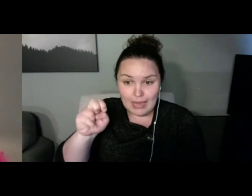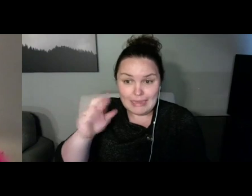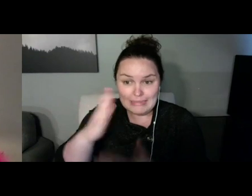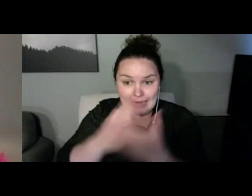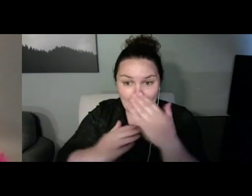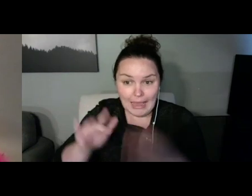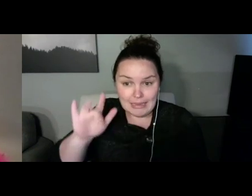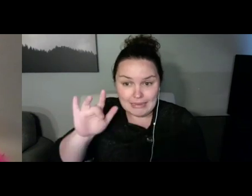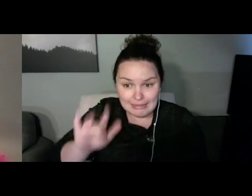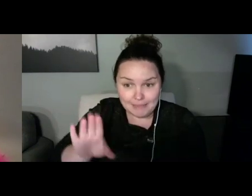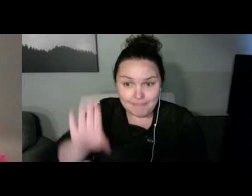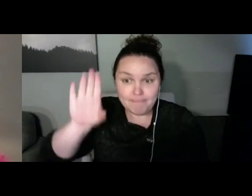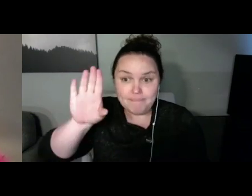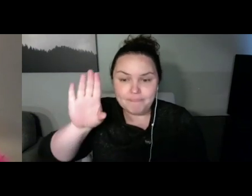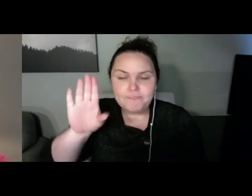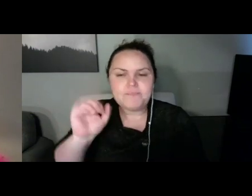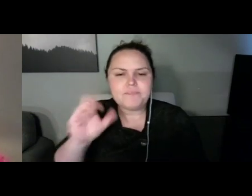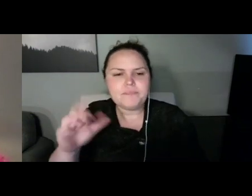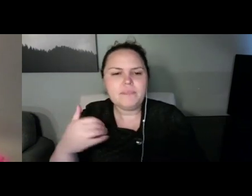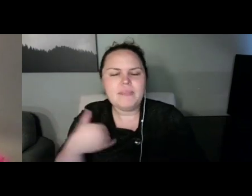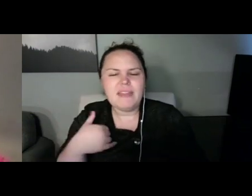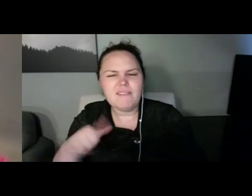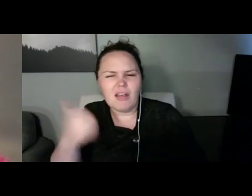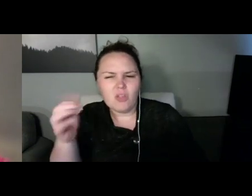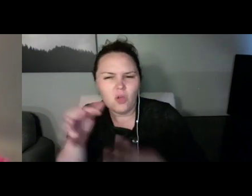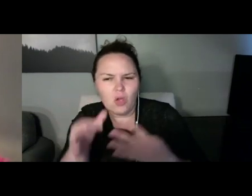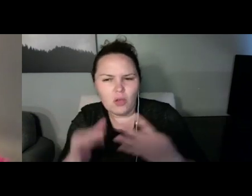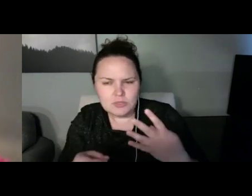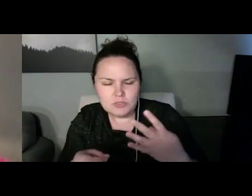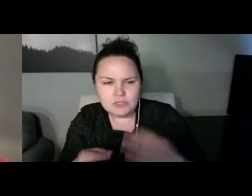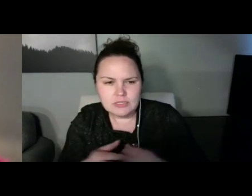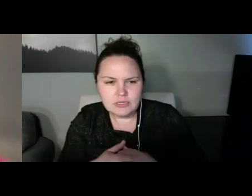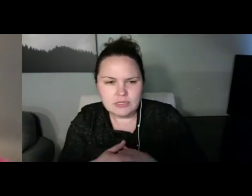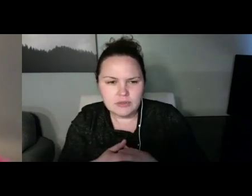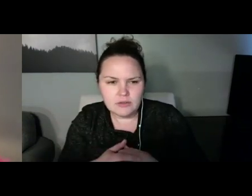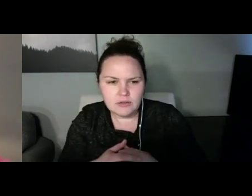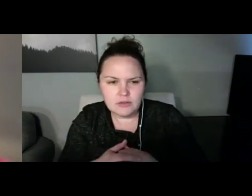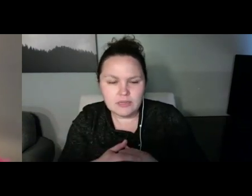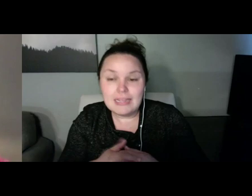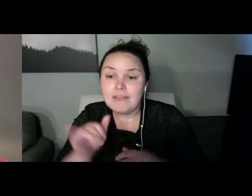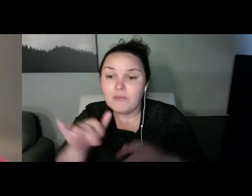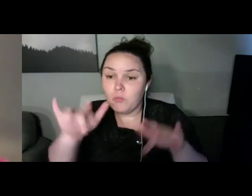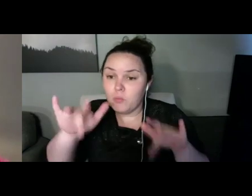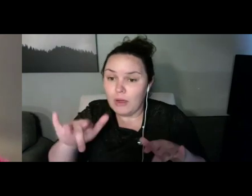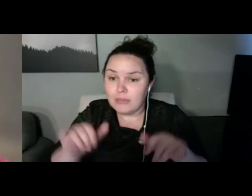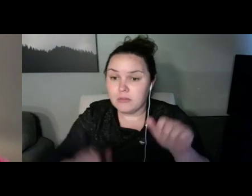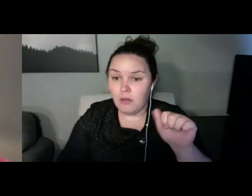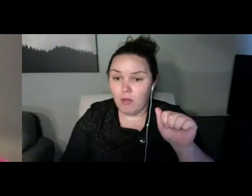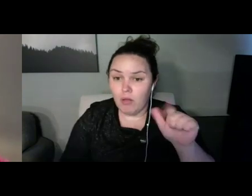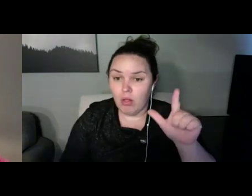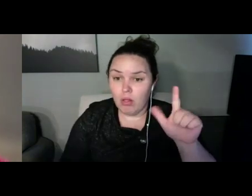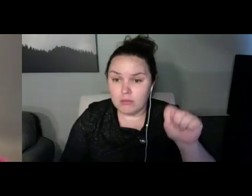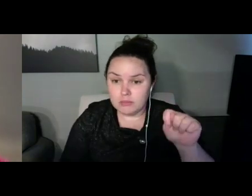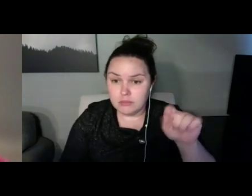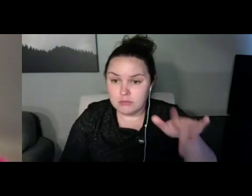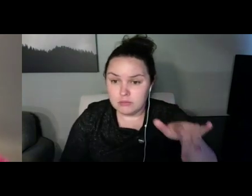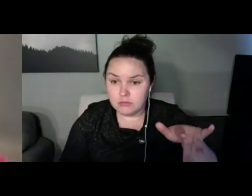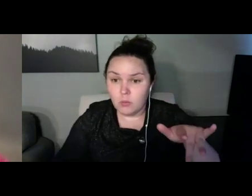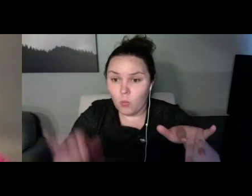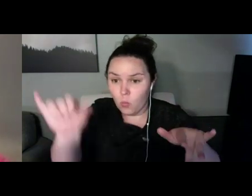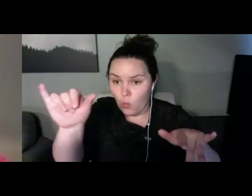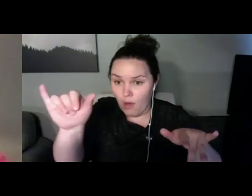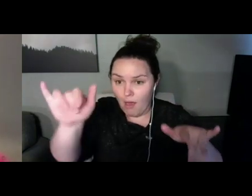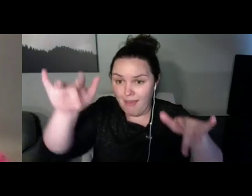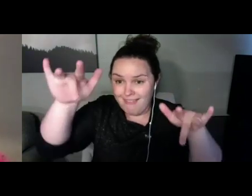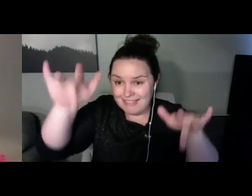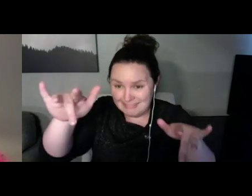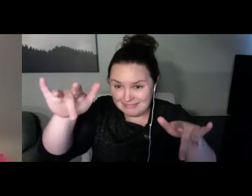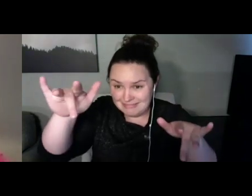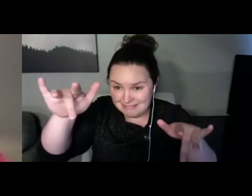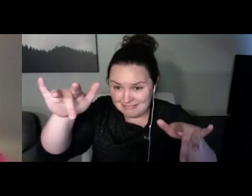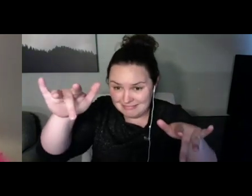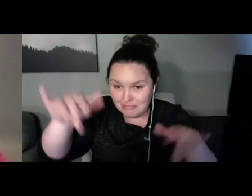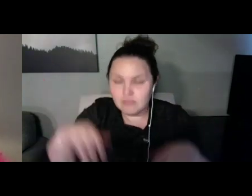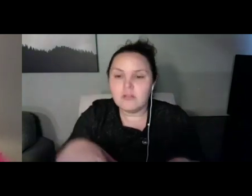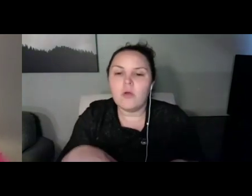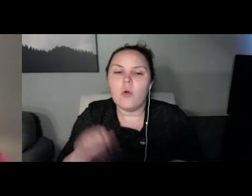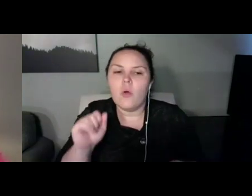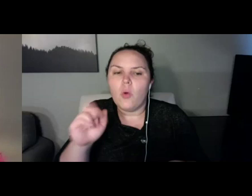or there is a shortcut button which would be the alt Y on a PC or an option Y on a Mac.